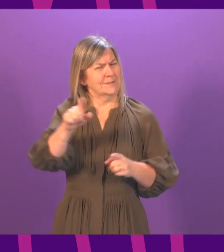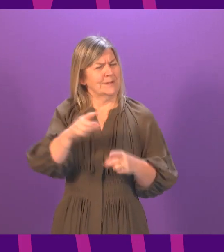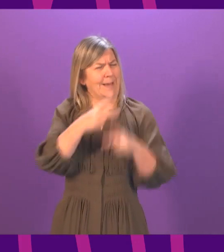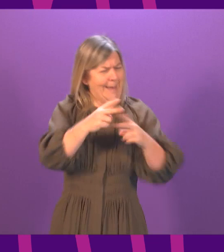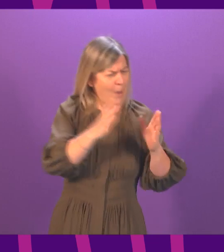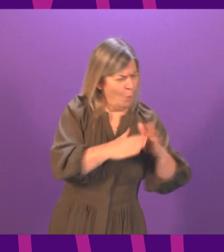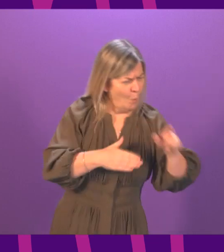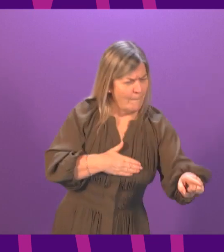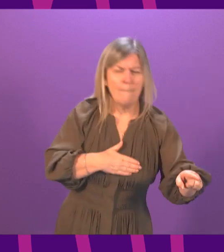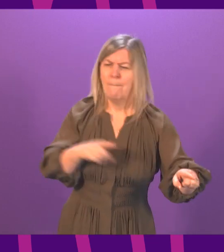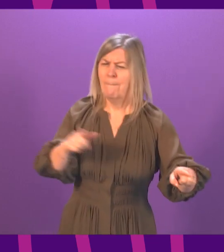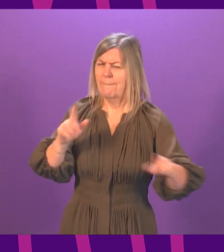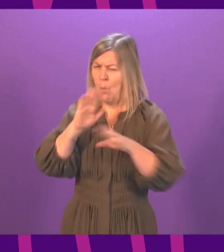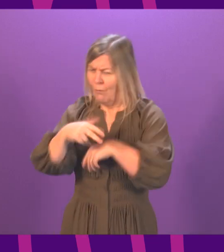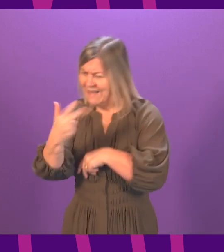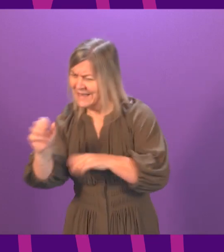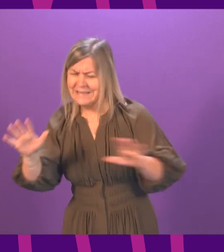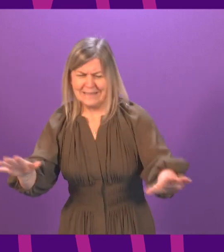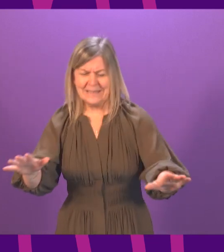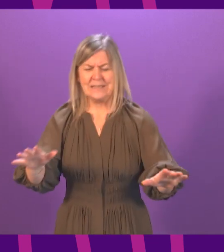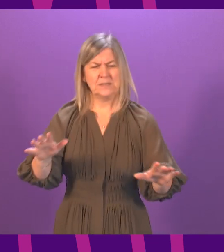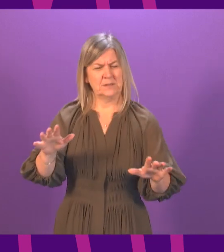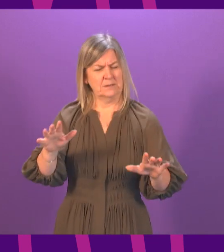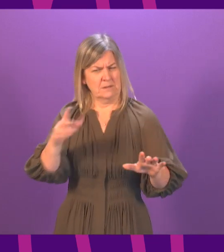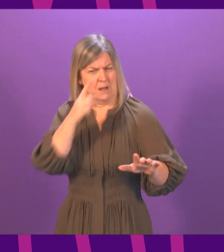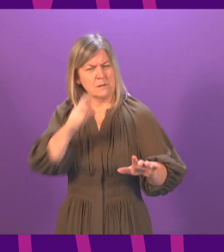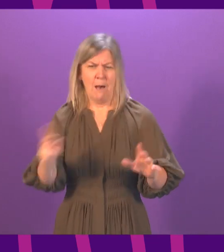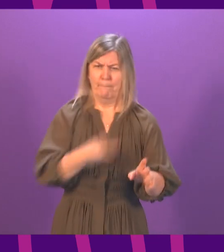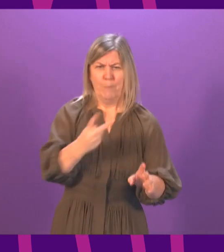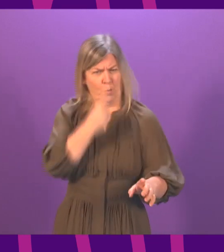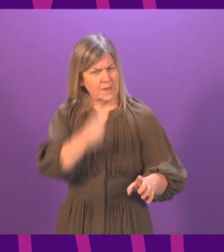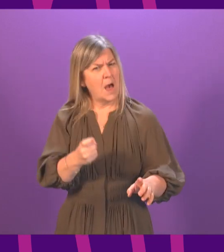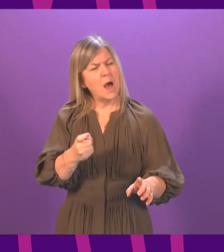do both quickly and at the same time, so there is no excuse for falling behind. The Scottish